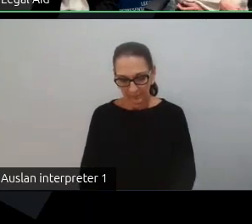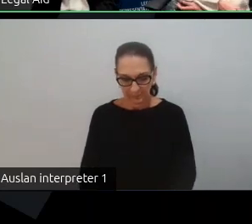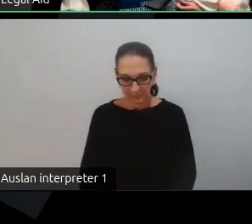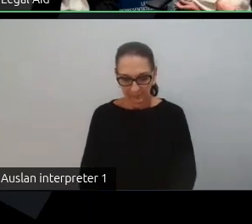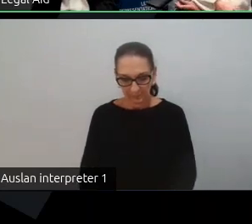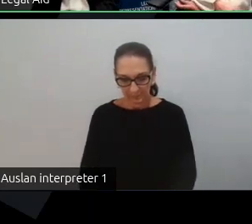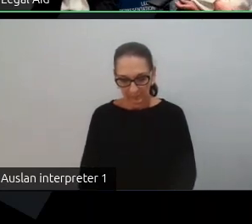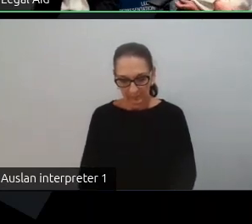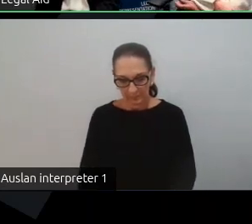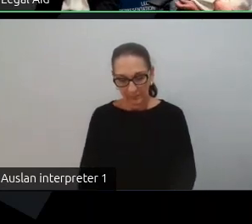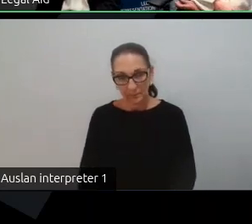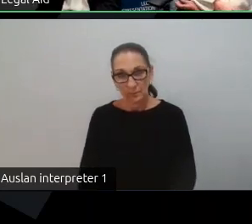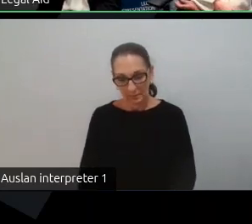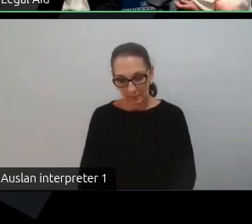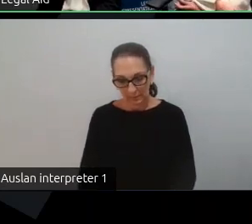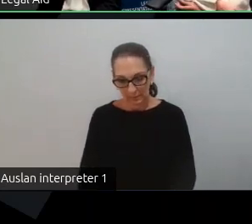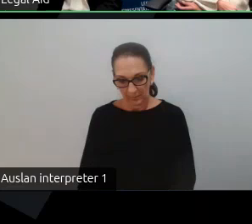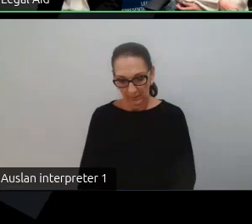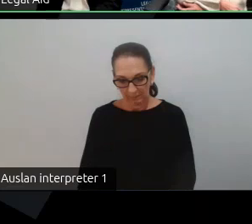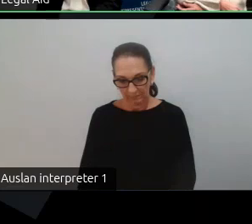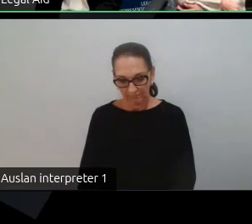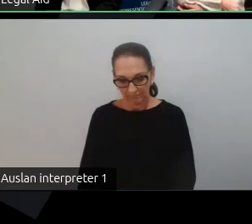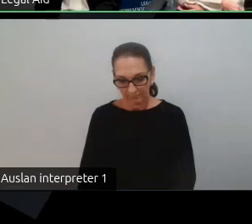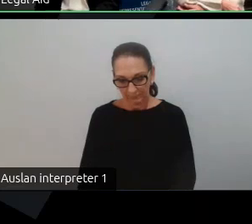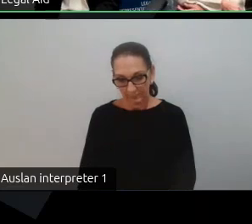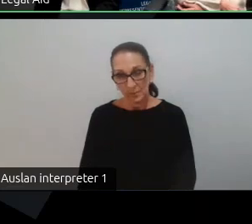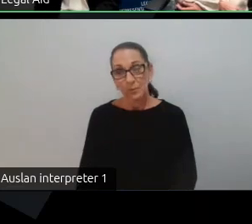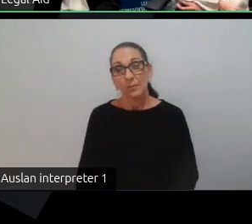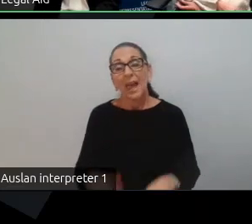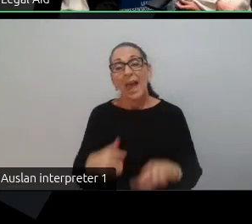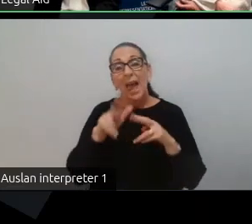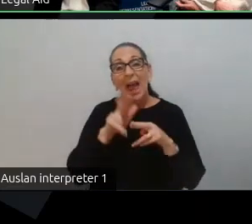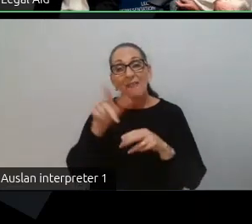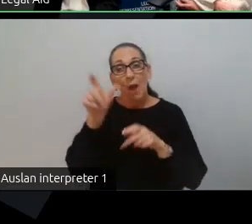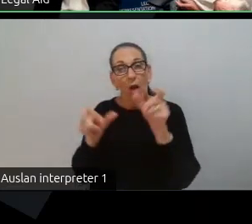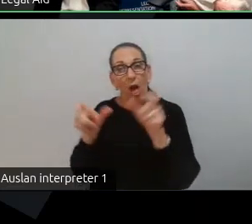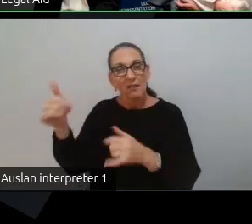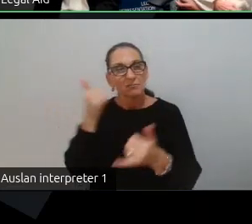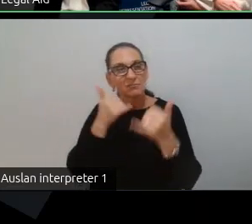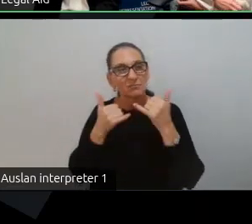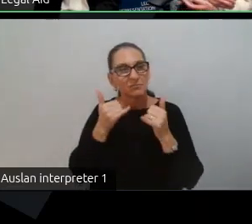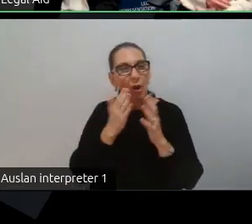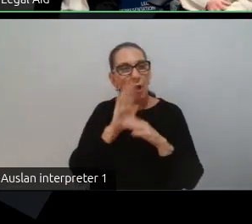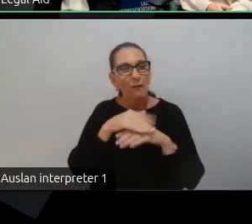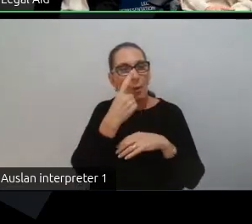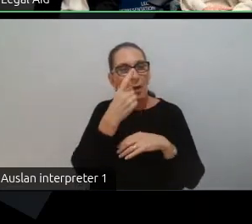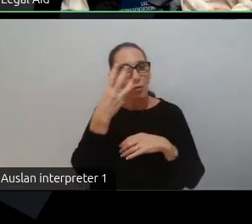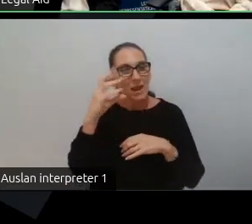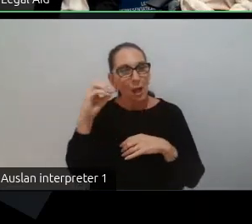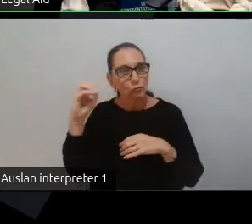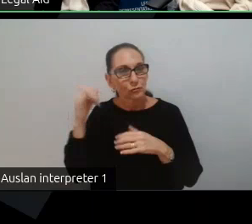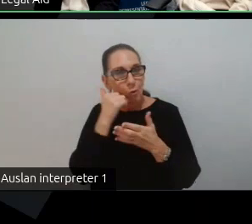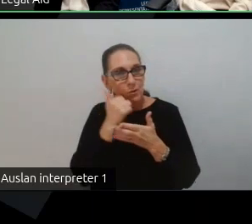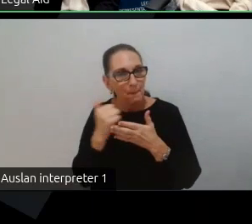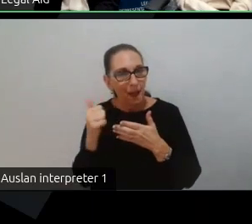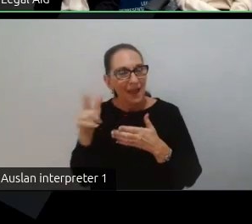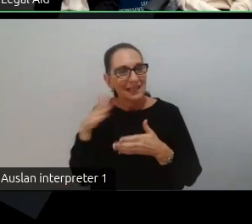um comes in through our 1300 number and they need assistance from a duty lawyer service, then they